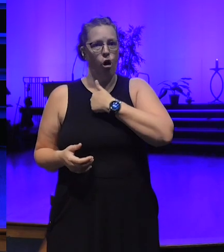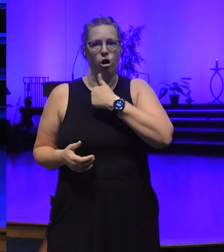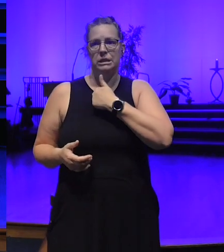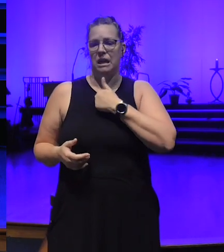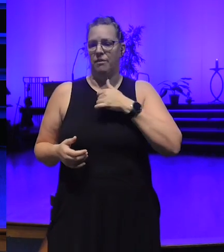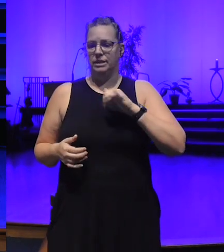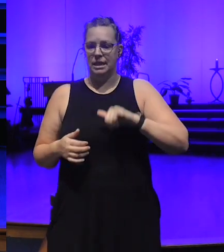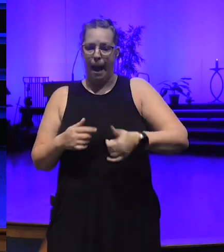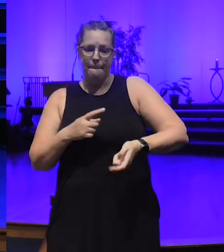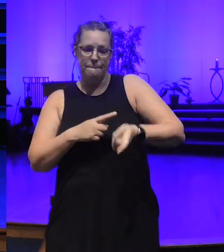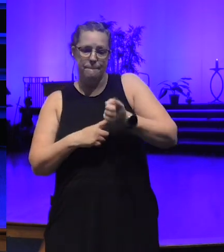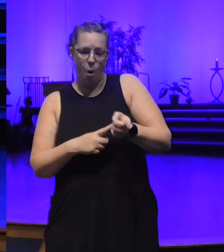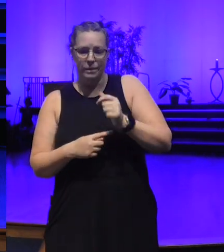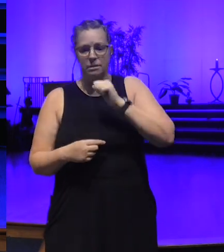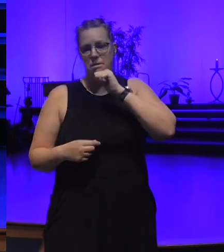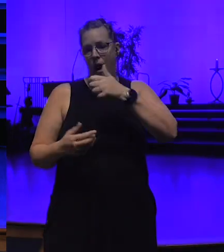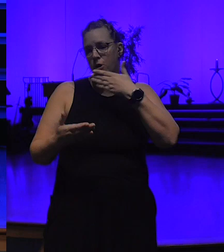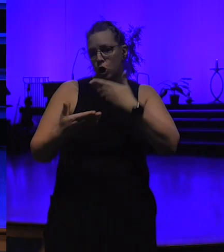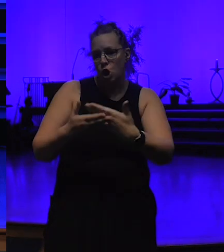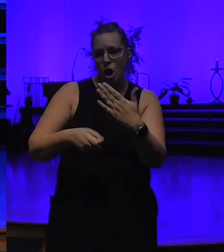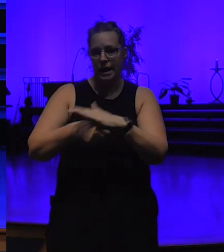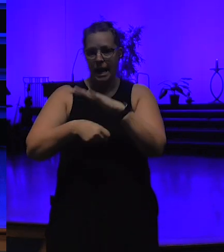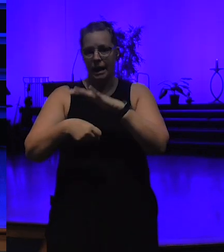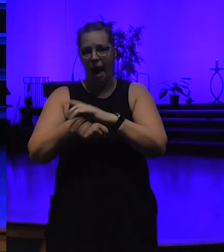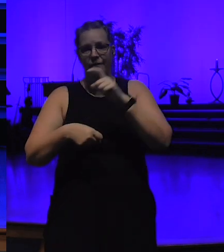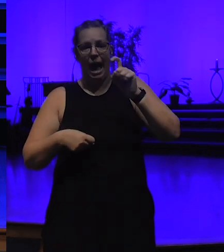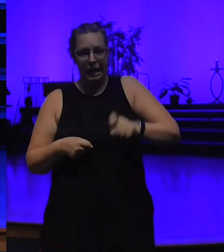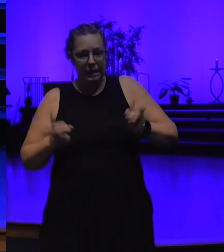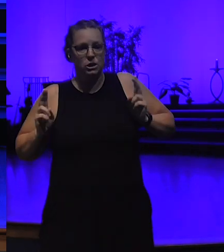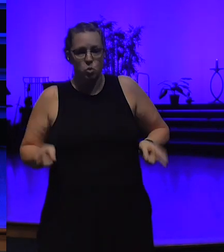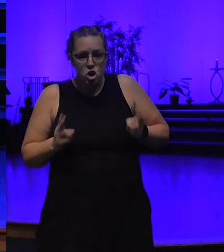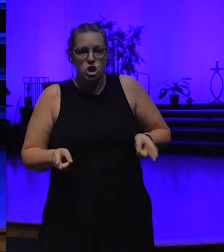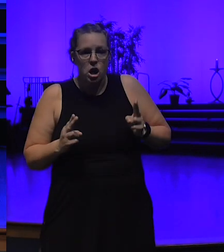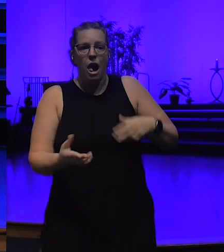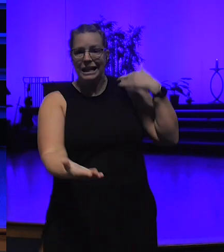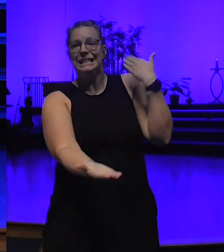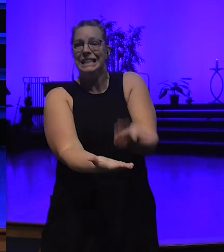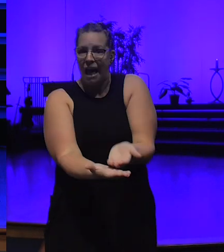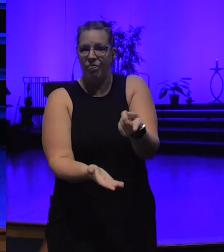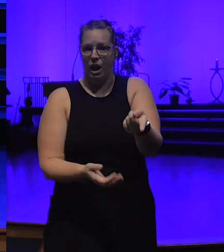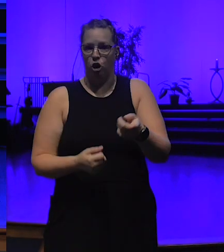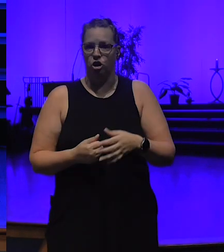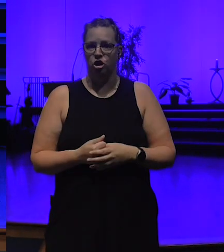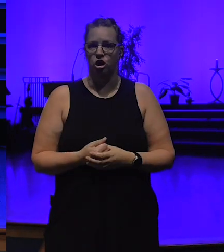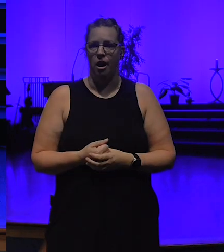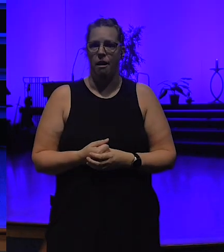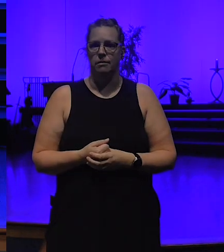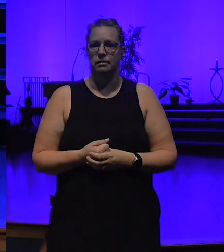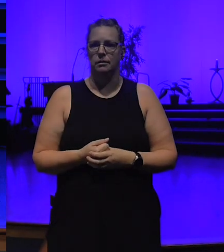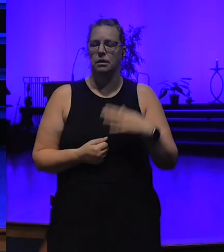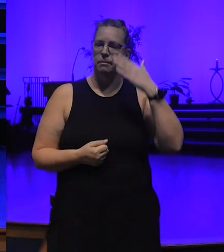good enough because it's so important to get where we need to go forgetting that